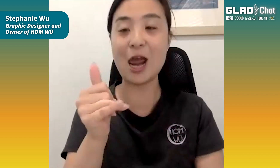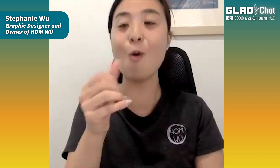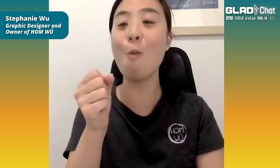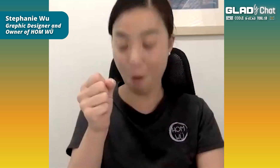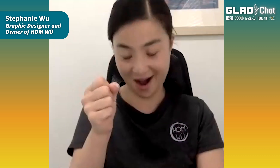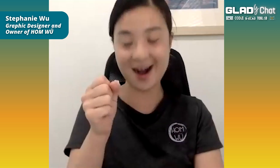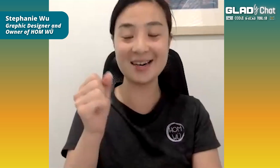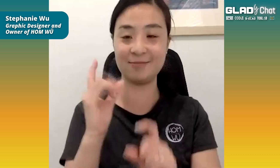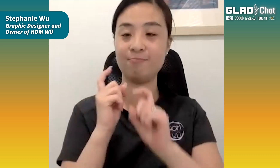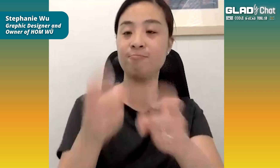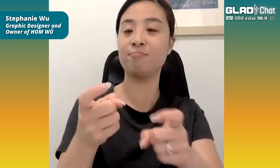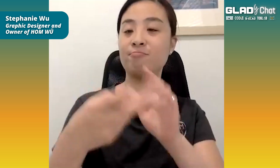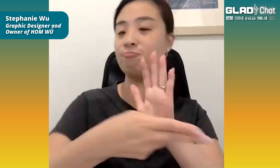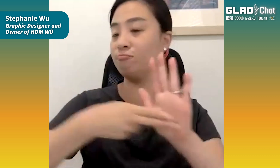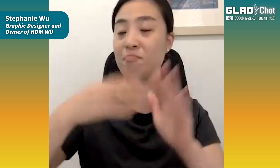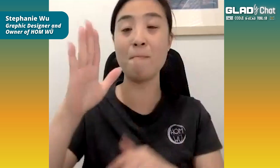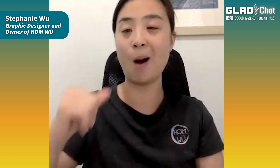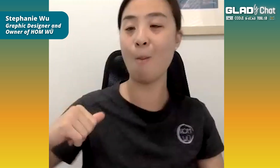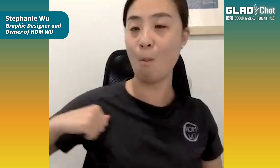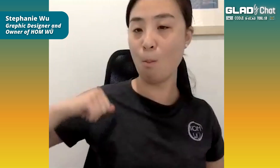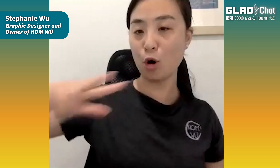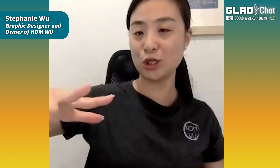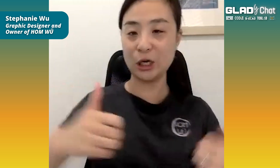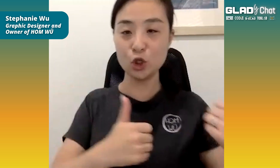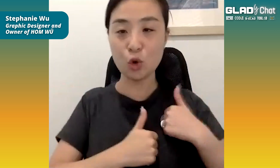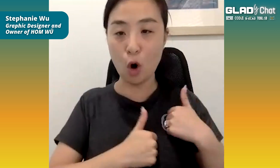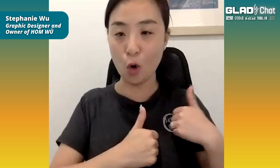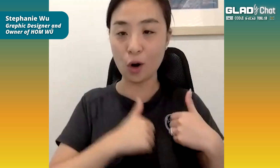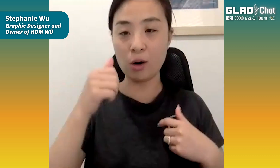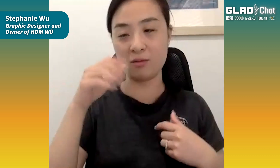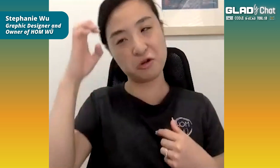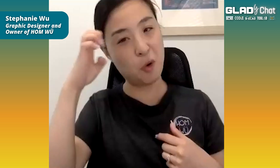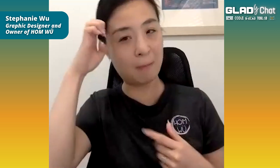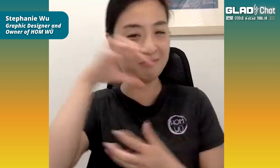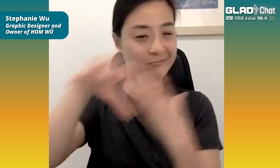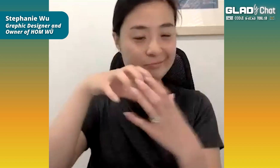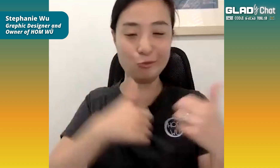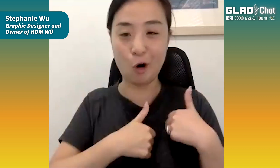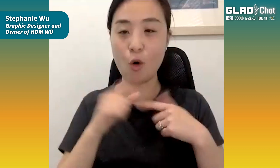It was labeled by Portuguese/European soldiers